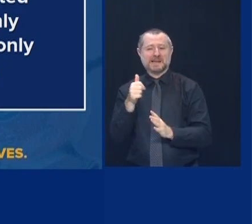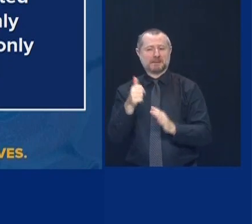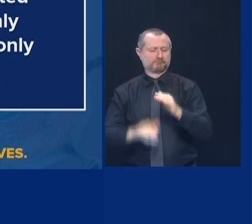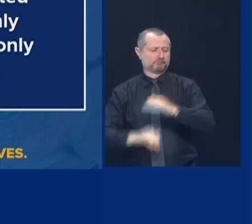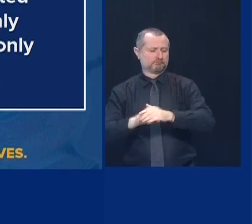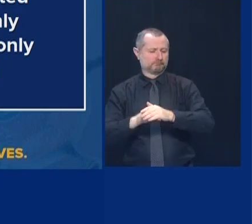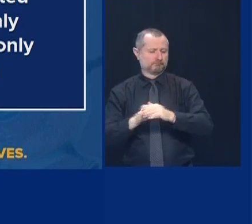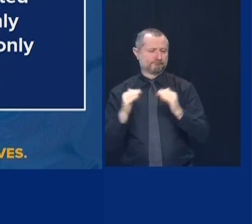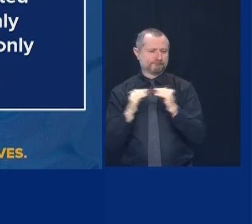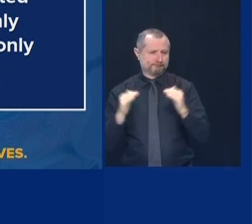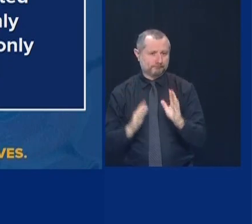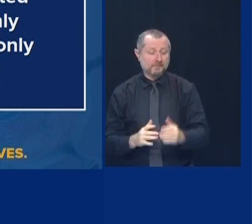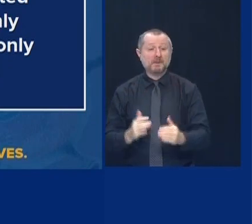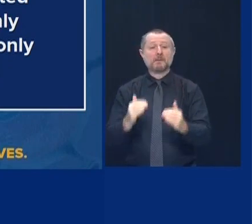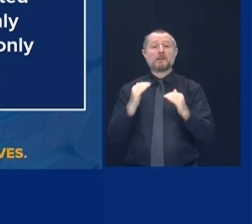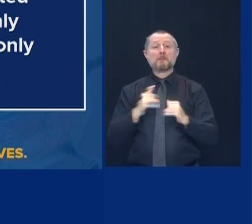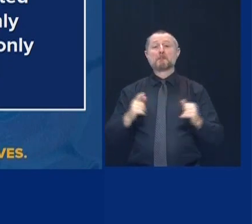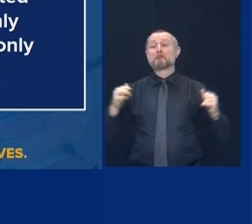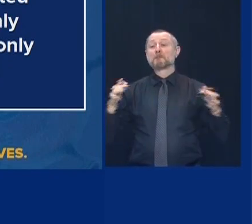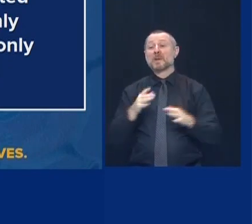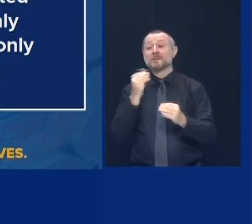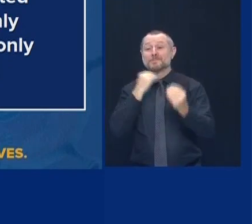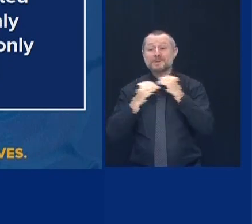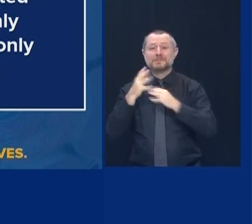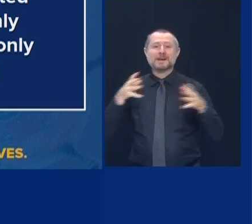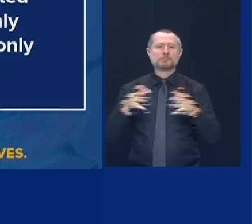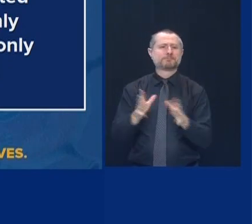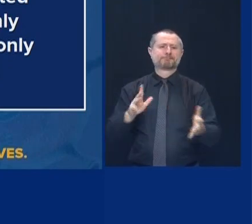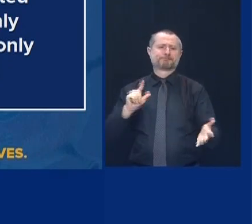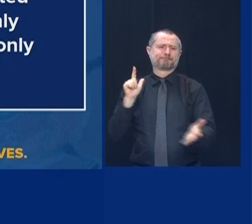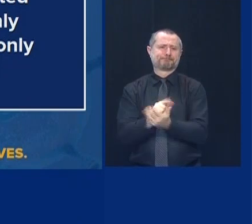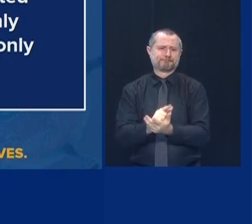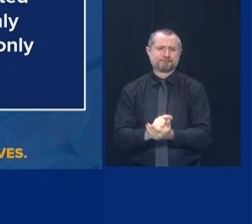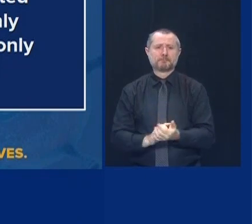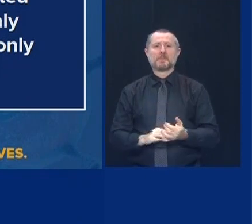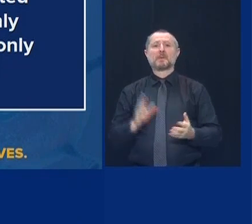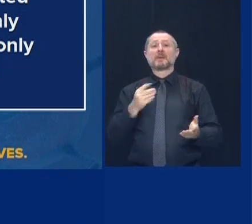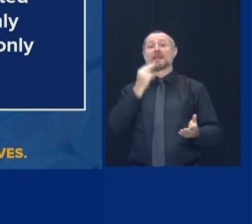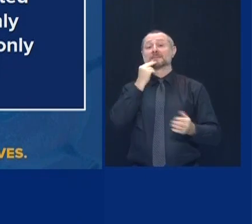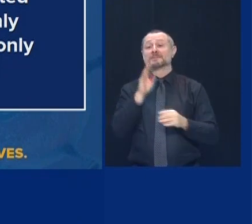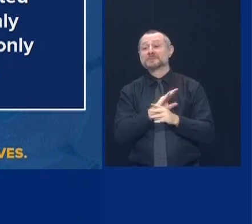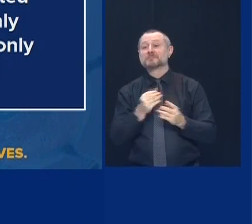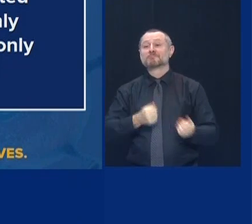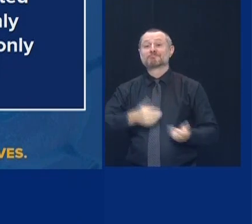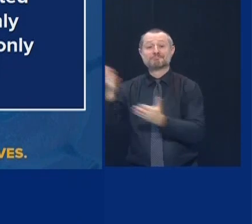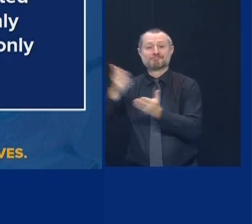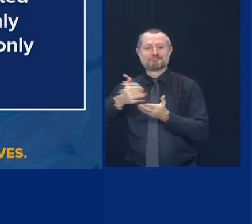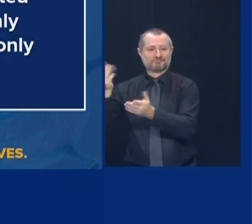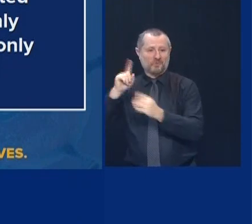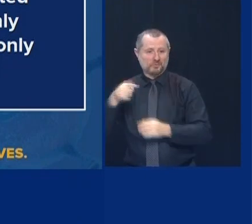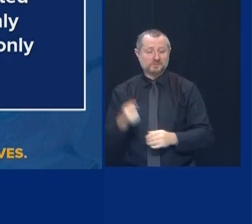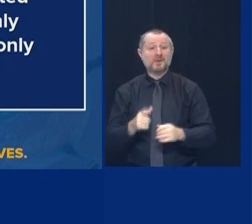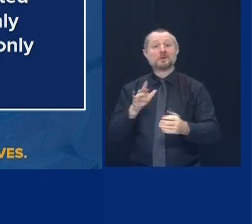ZONE,ñrxD 4%. HOUSES OF WORSHIP OF 25%.